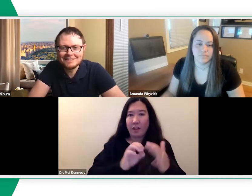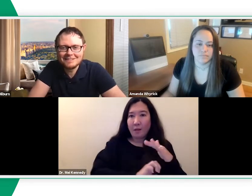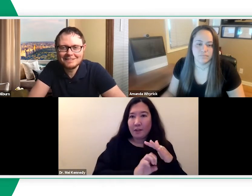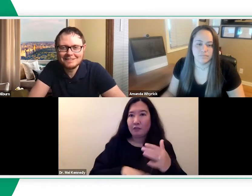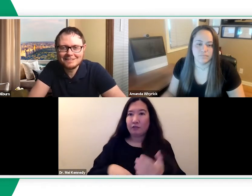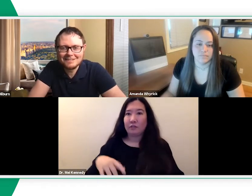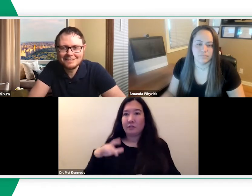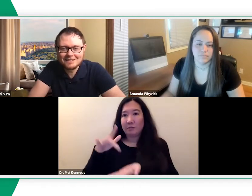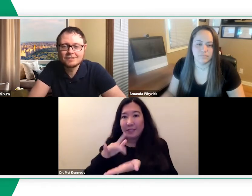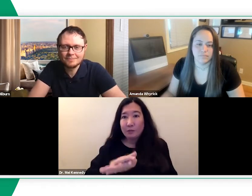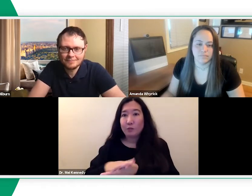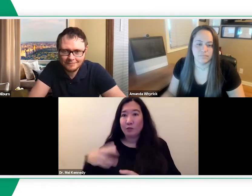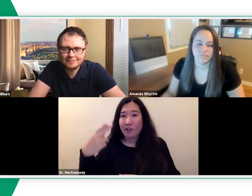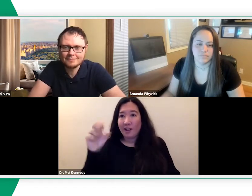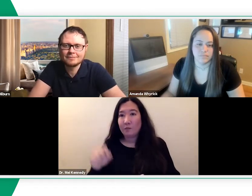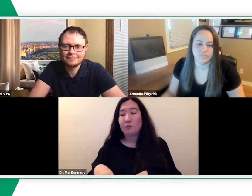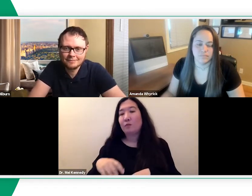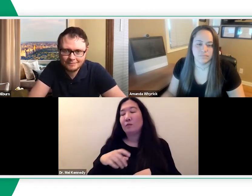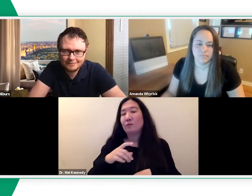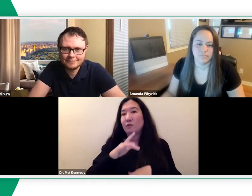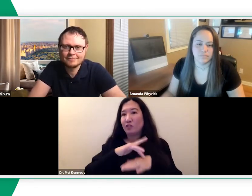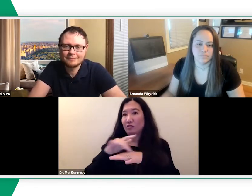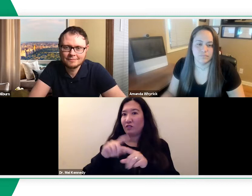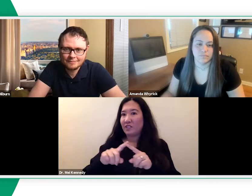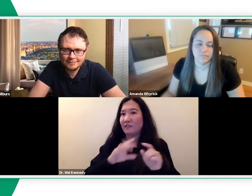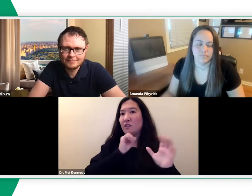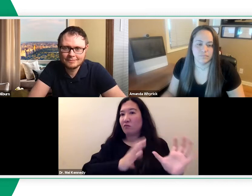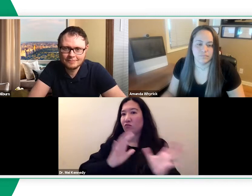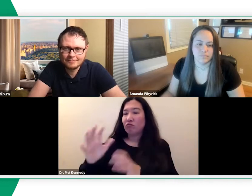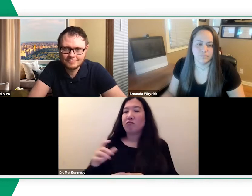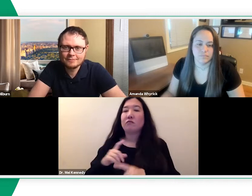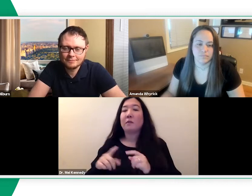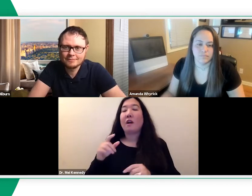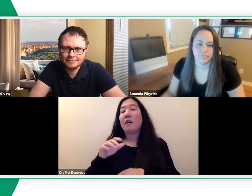I have seen the gamut – from elementary, middle school, and high school – and touched